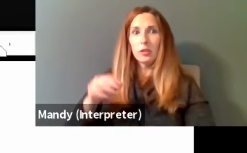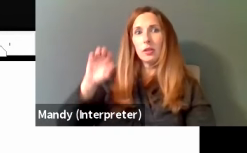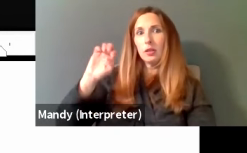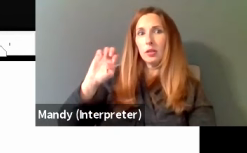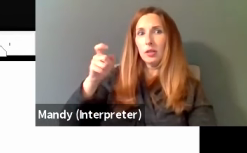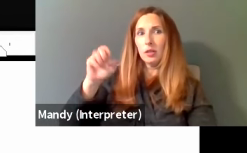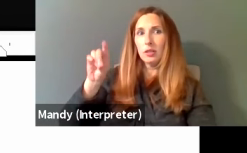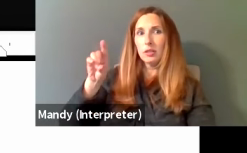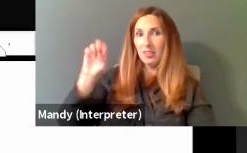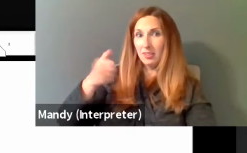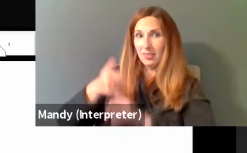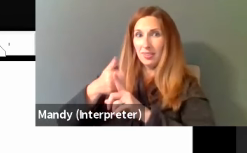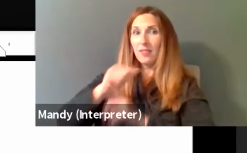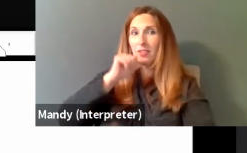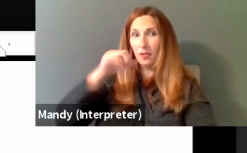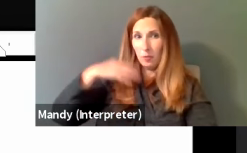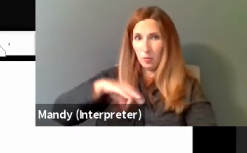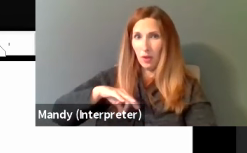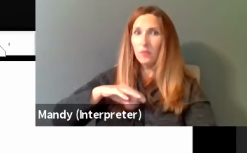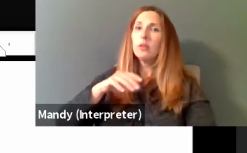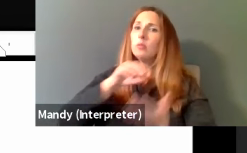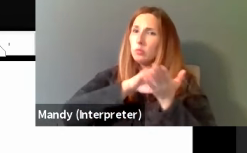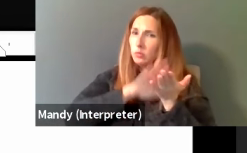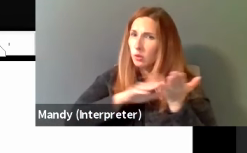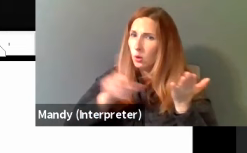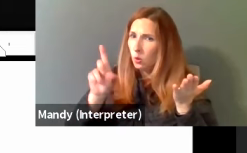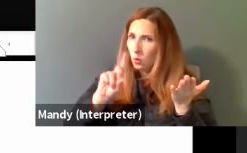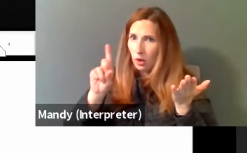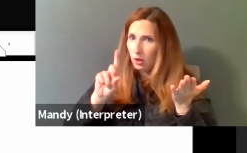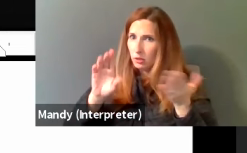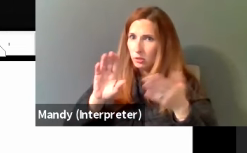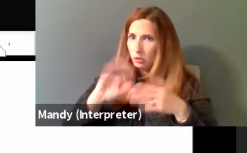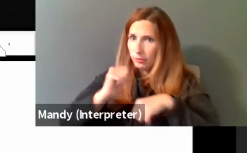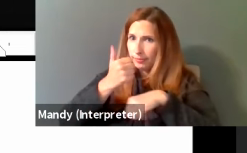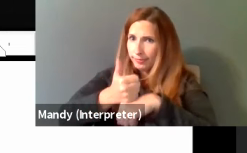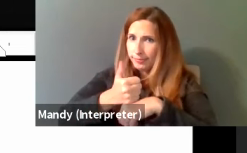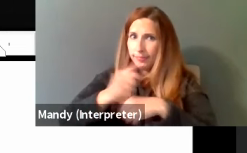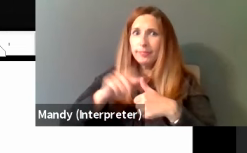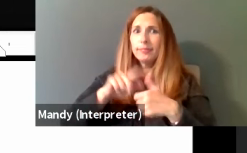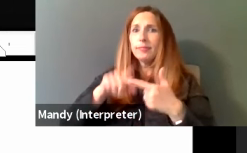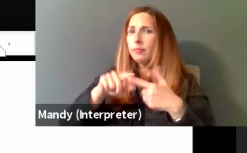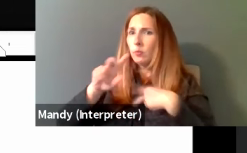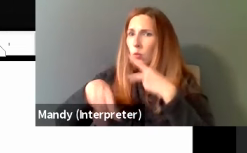and you're going to want to say where you're located what your, what type of organization you are,